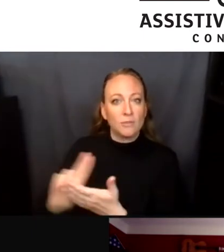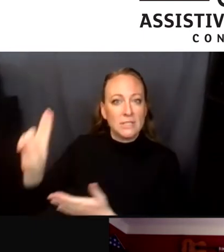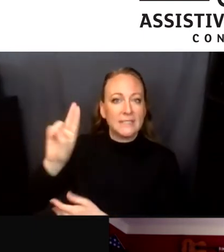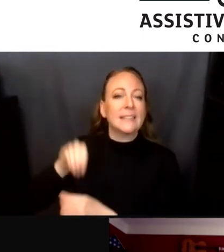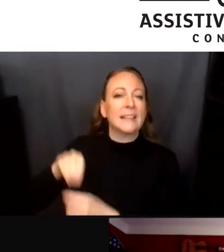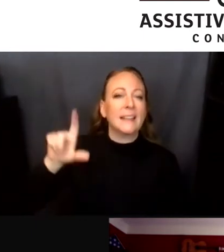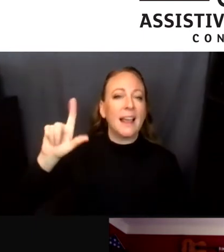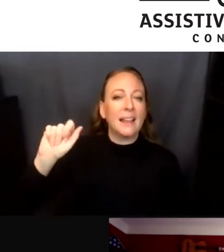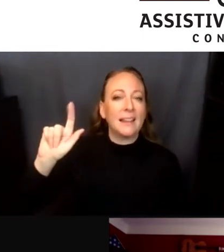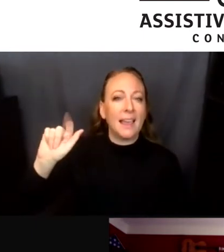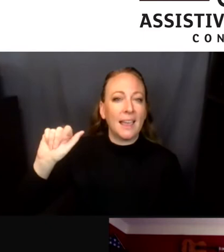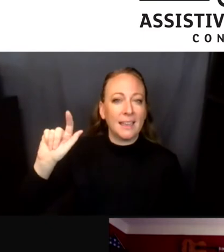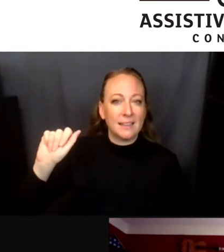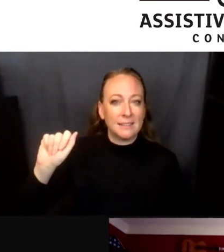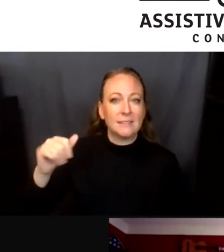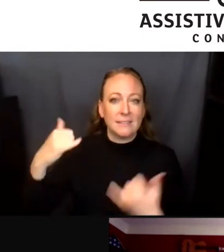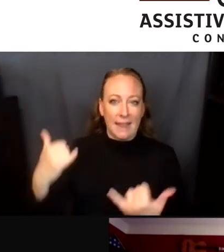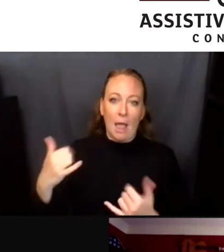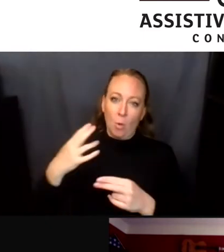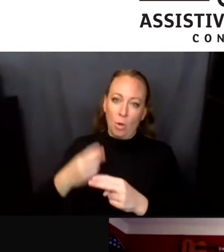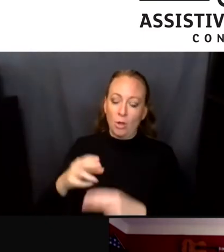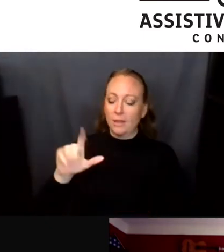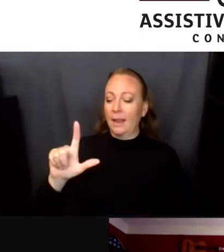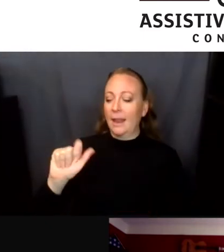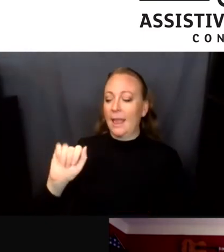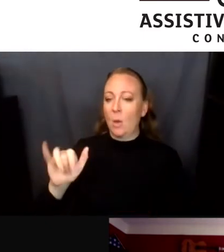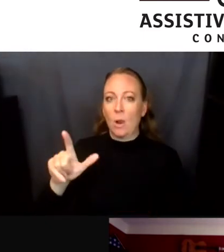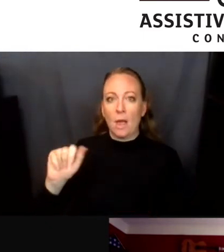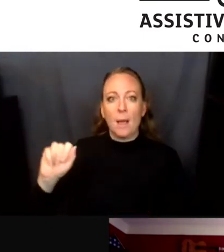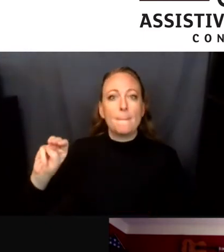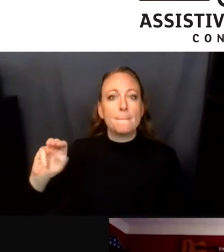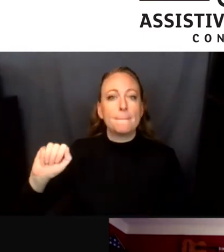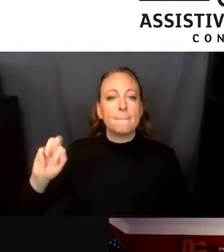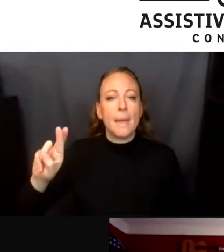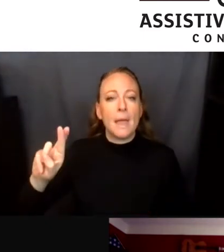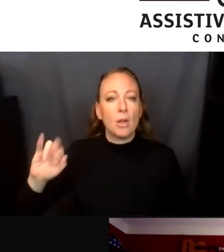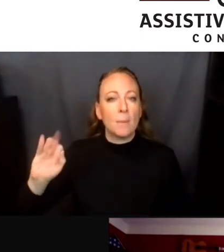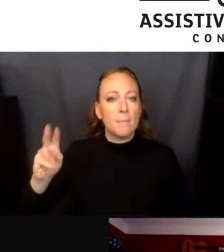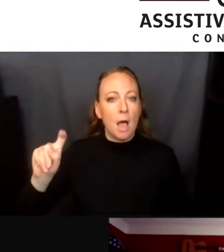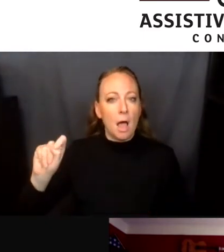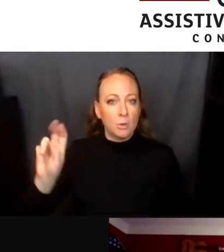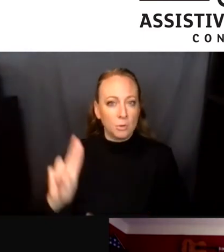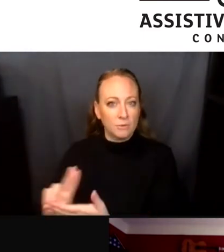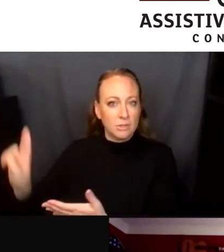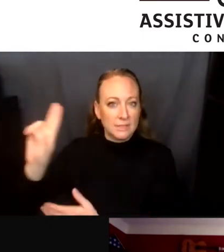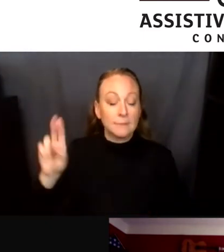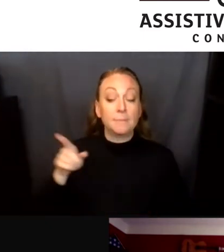now called Loyola Marymount University, where he served as student body president.